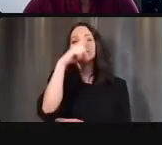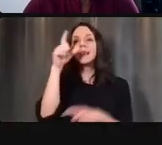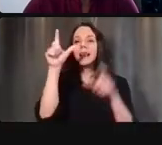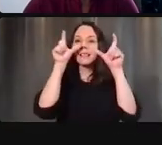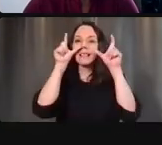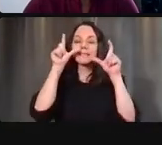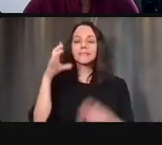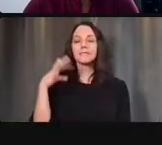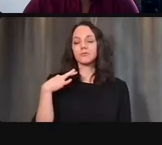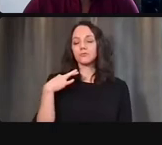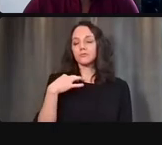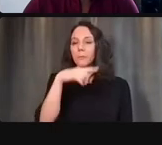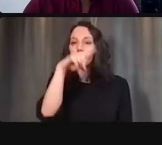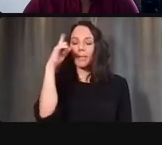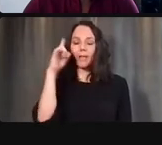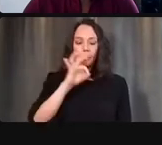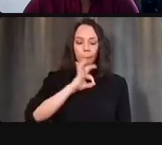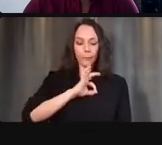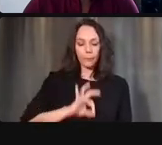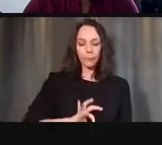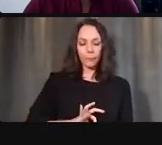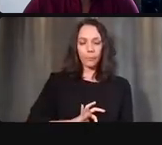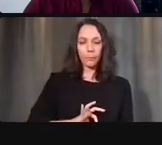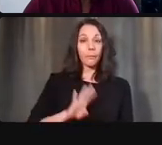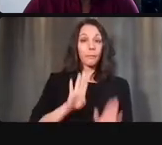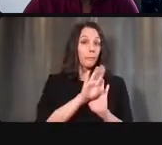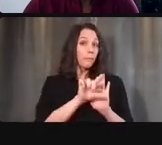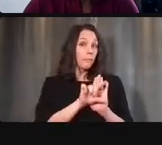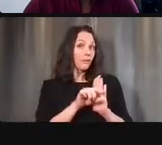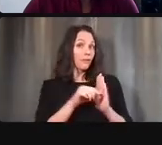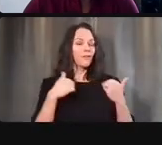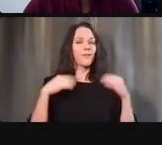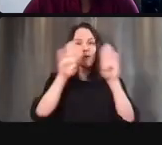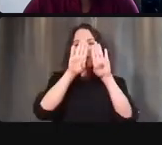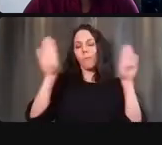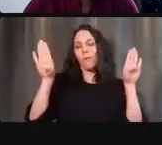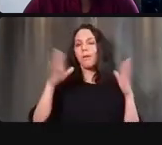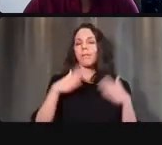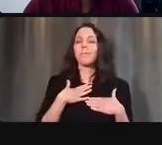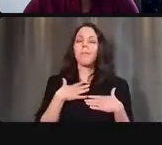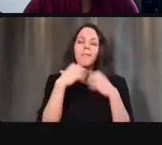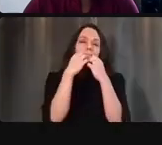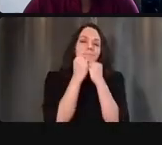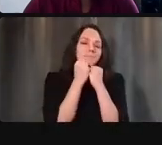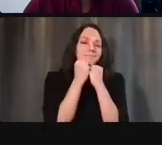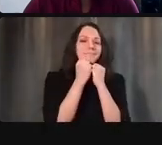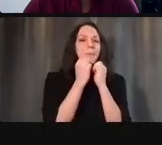And behind me is a wall of my beloved books and the titles.